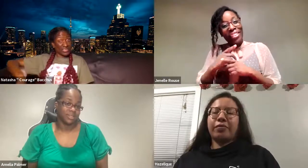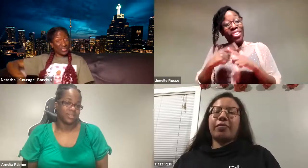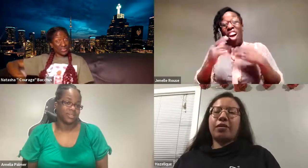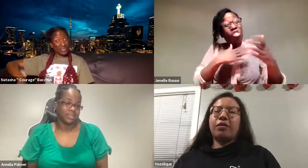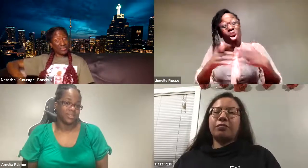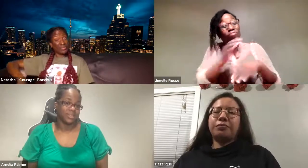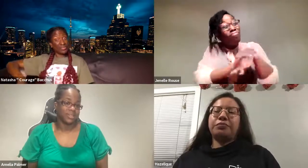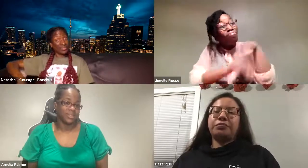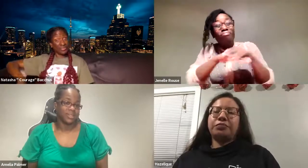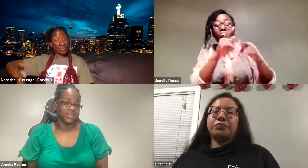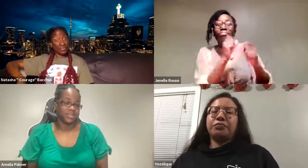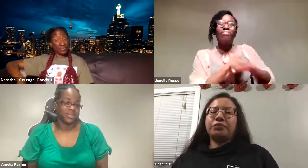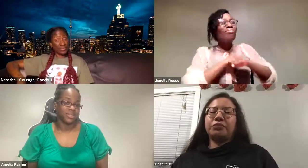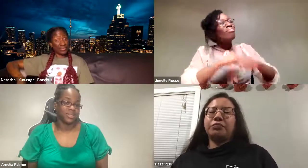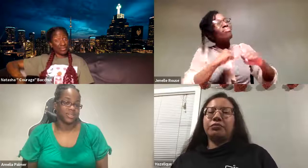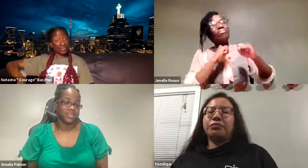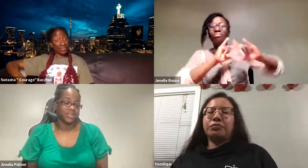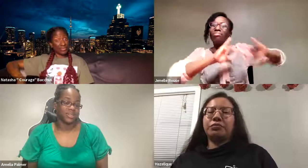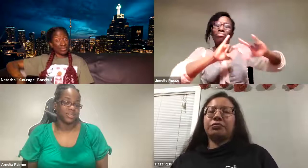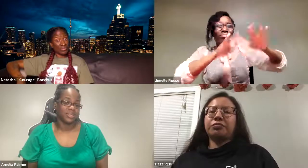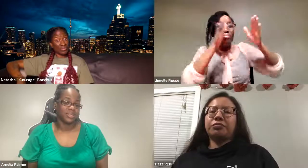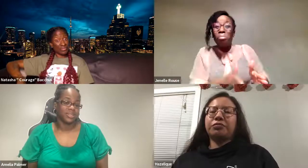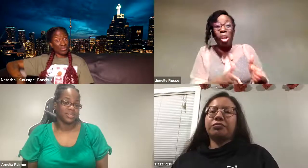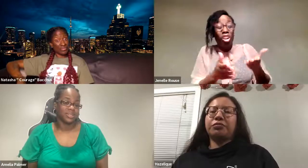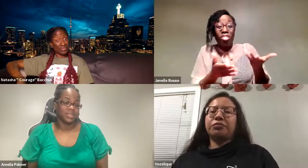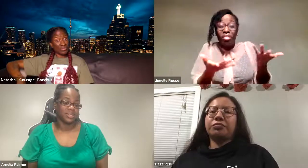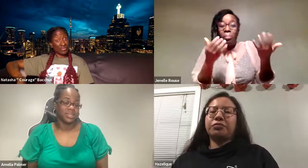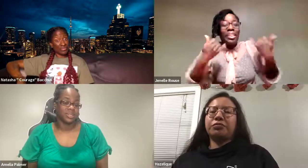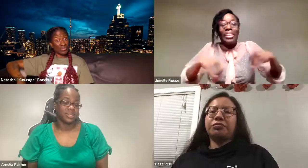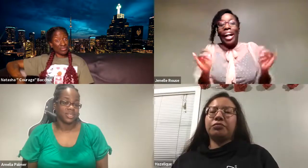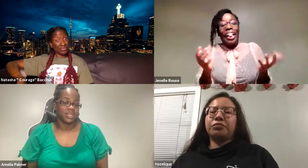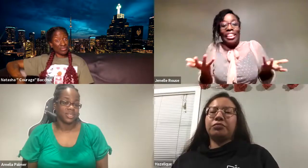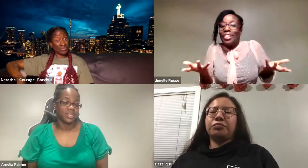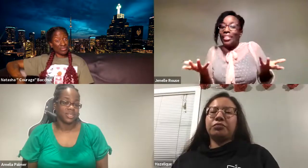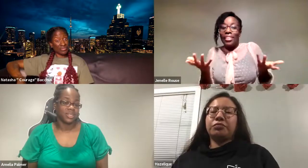like in the workplace or with non-black asl users so i have to kind of almost police myself and